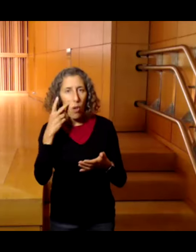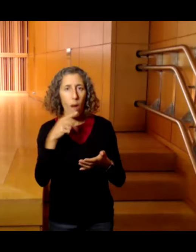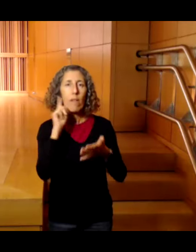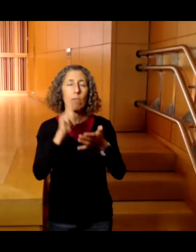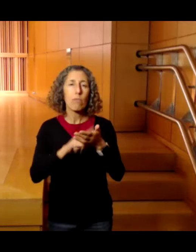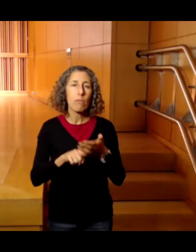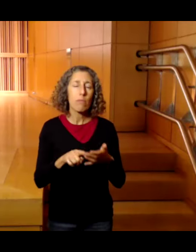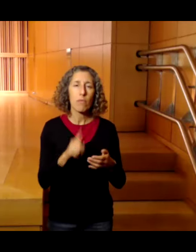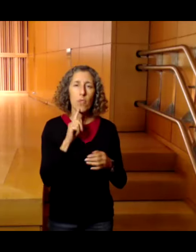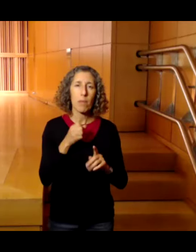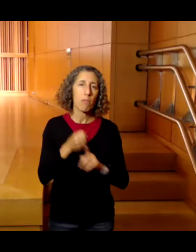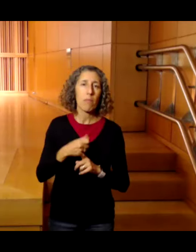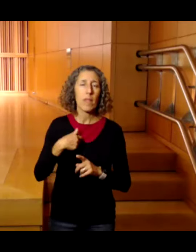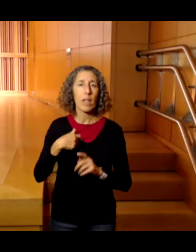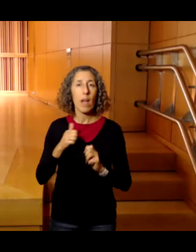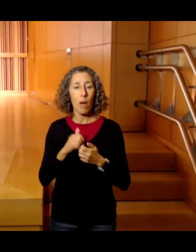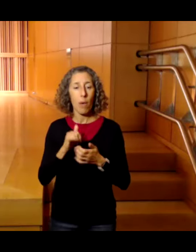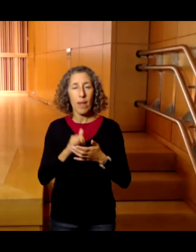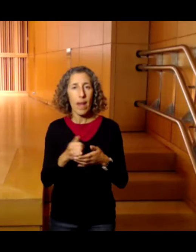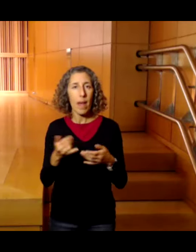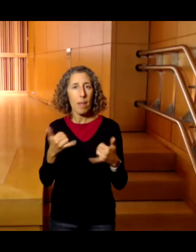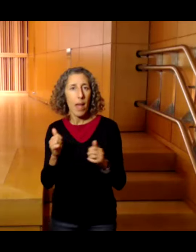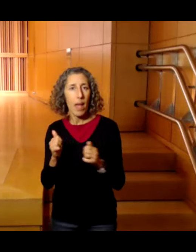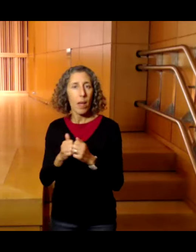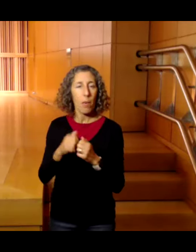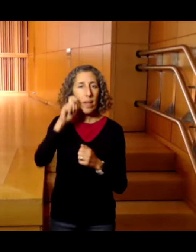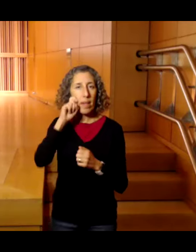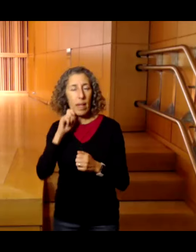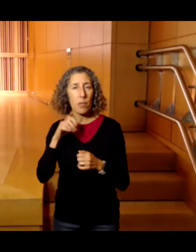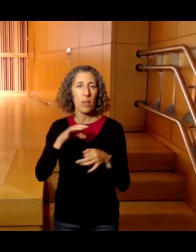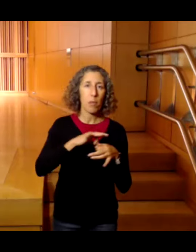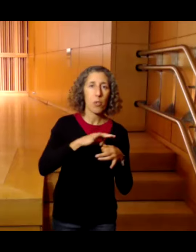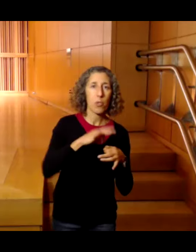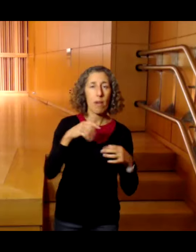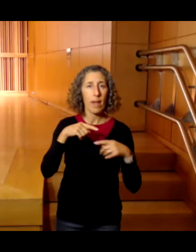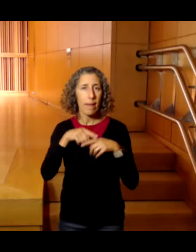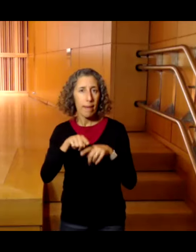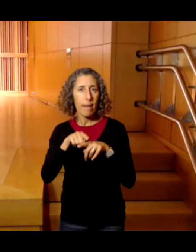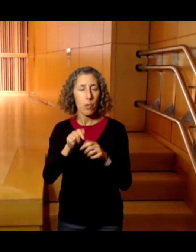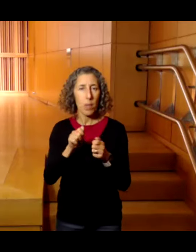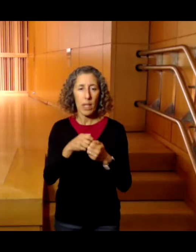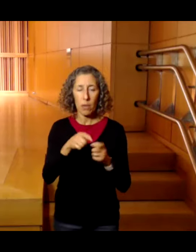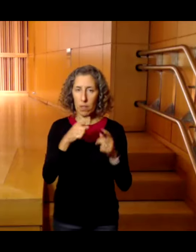the ungainly interplay of sex and spirituality is very successfully described in Go Tellet of the.